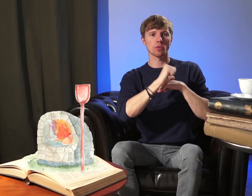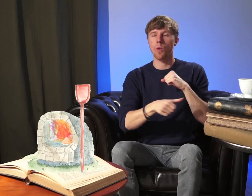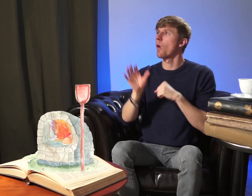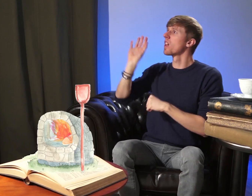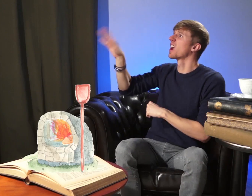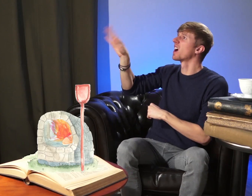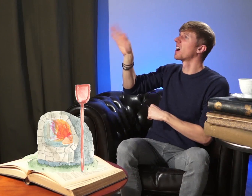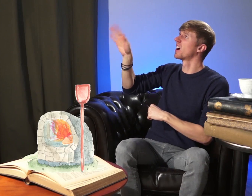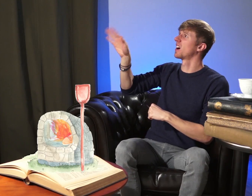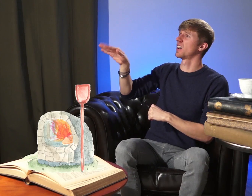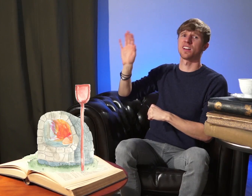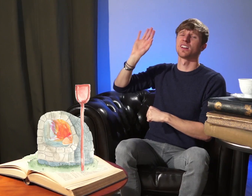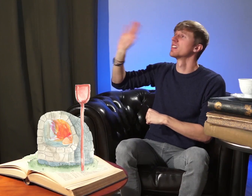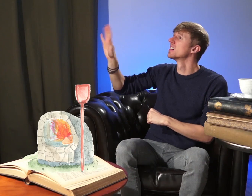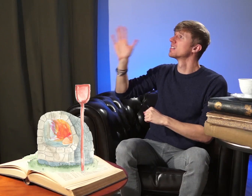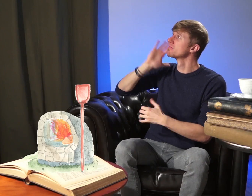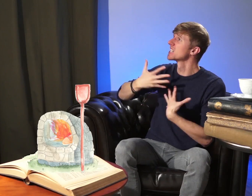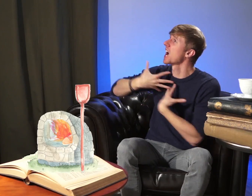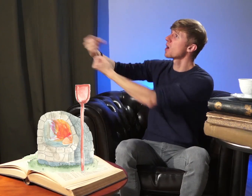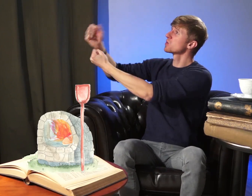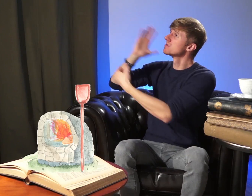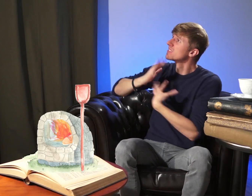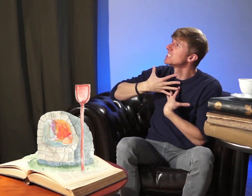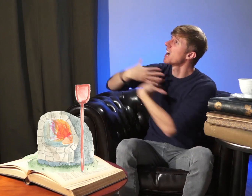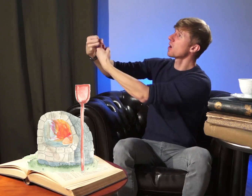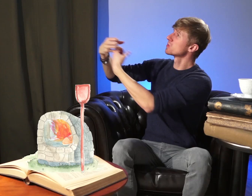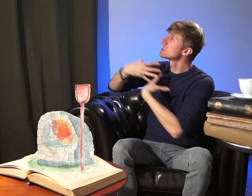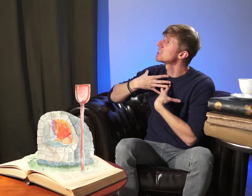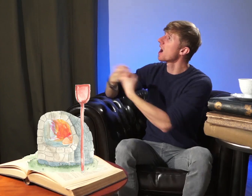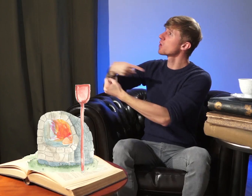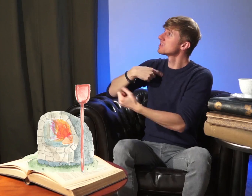the bread cried: "Pull me out! O, pull me out!"